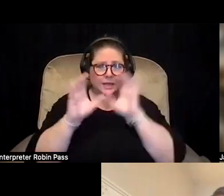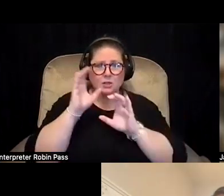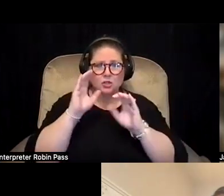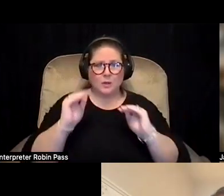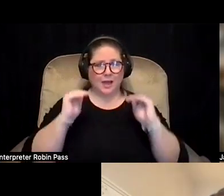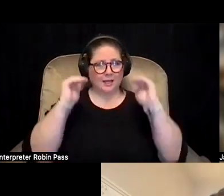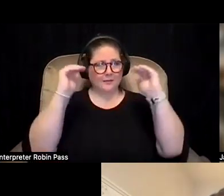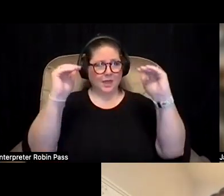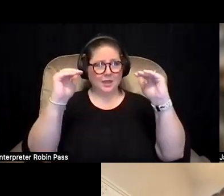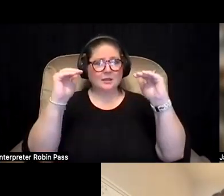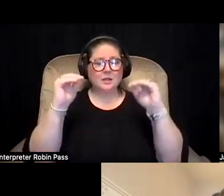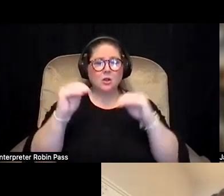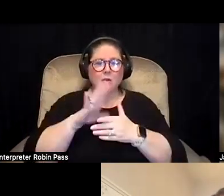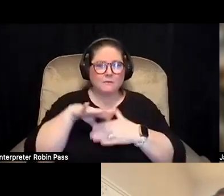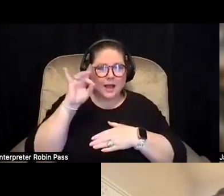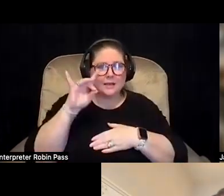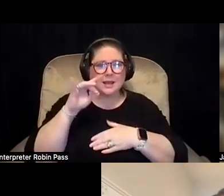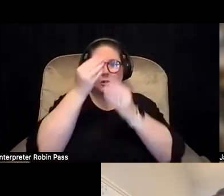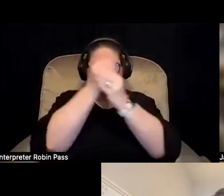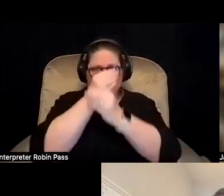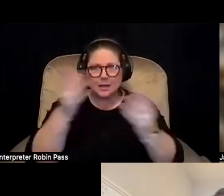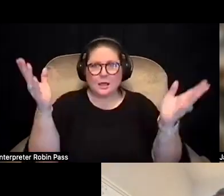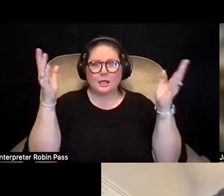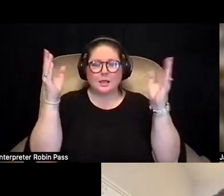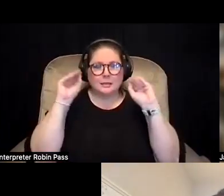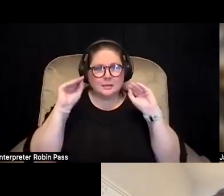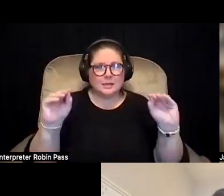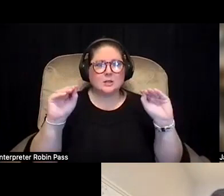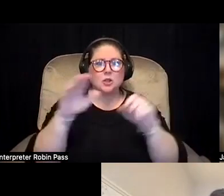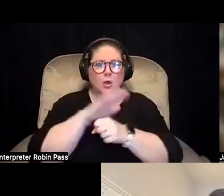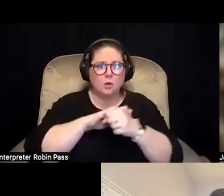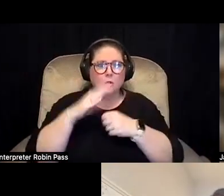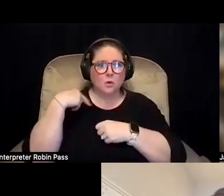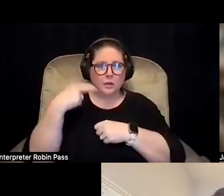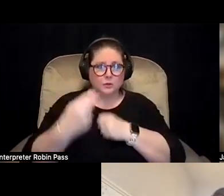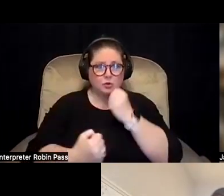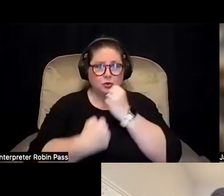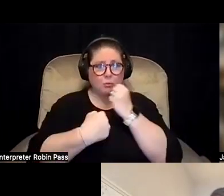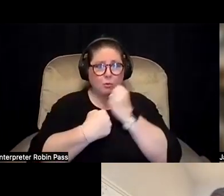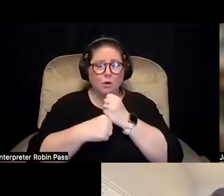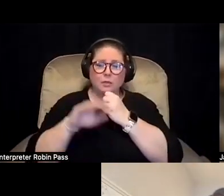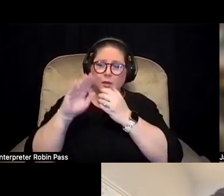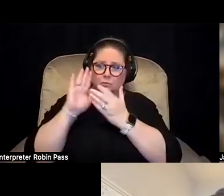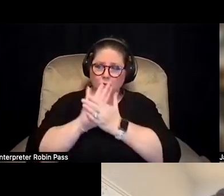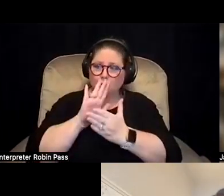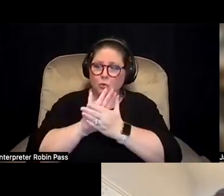tell local histories to teach local histories to support their school community and doing this work